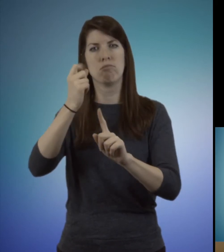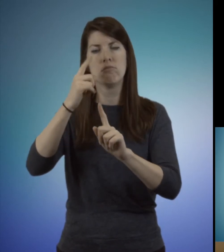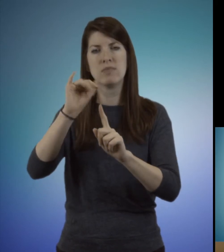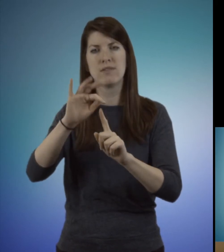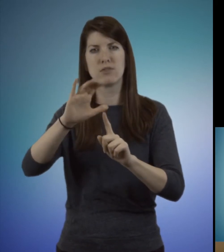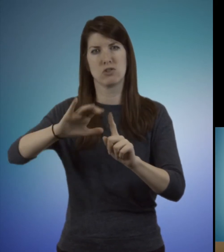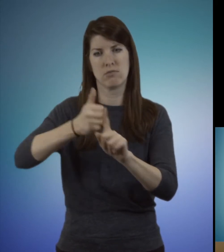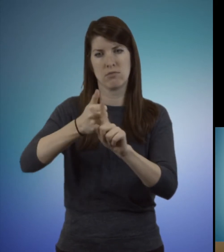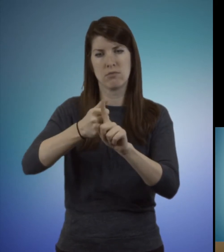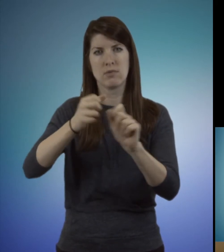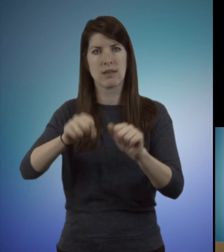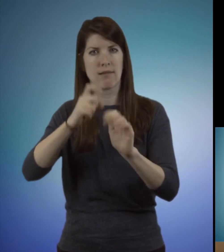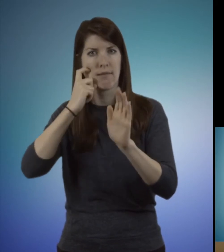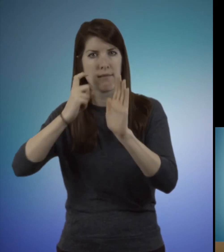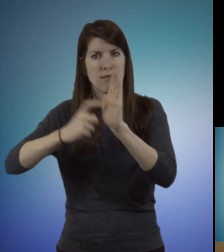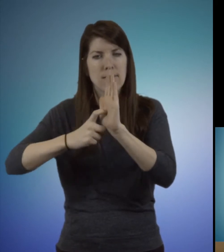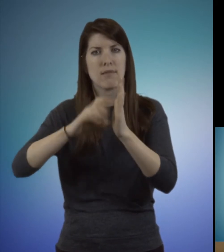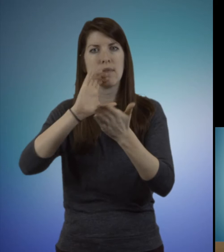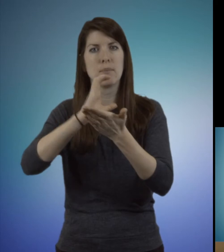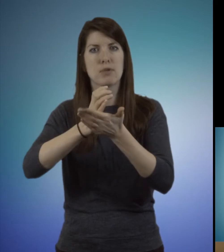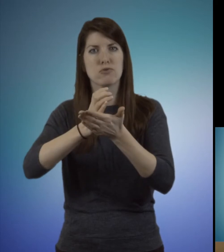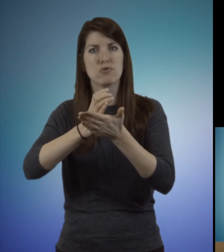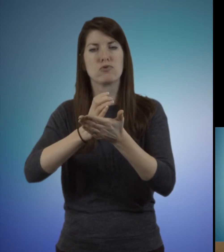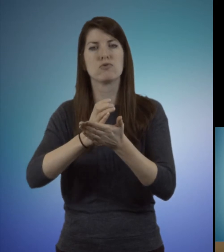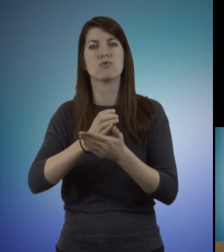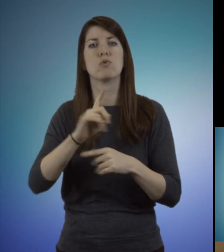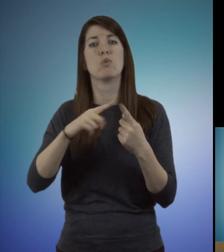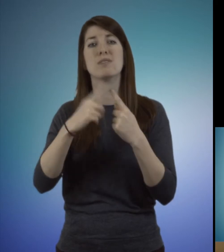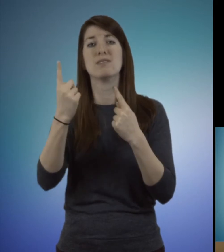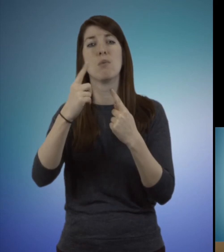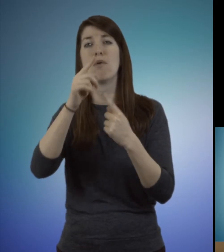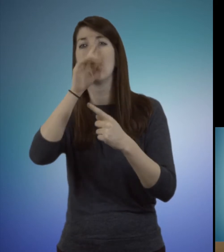to identify a picture when someone states it.